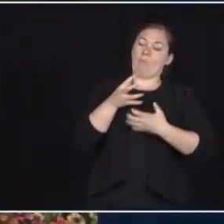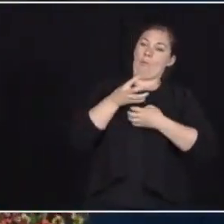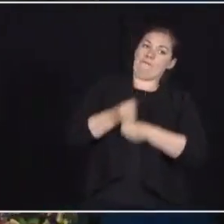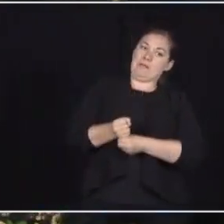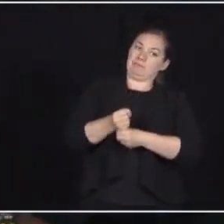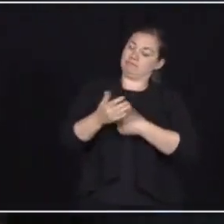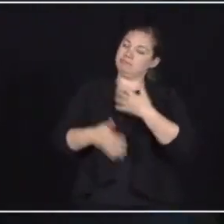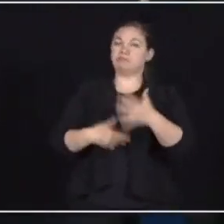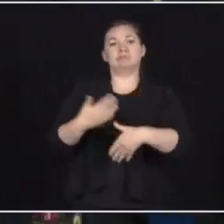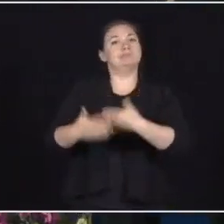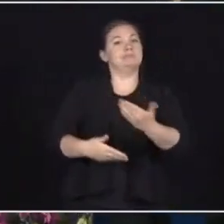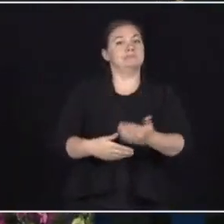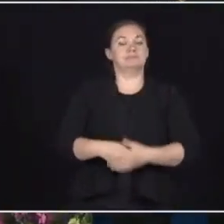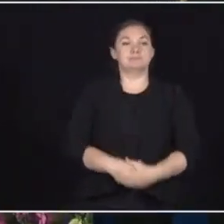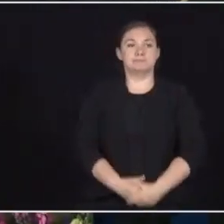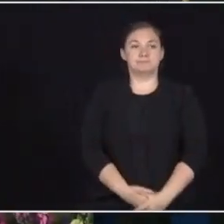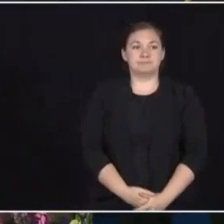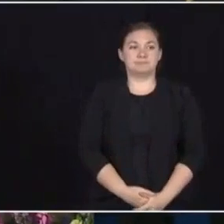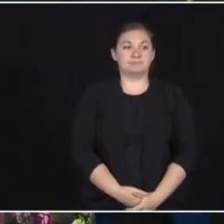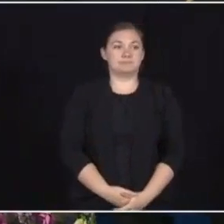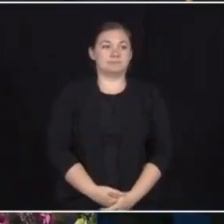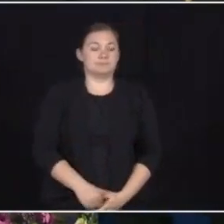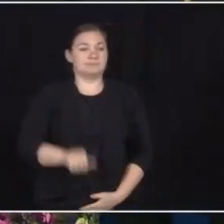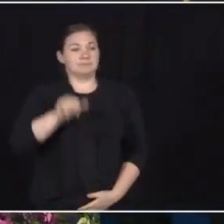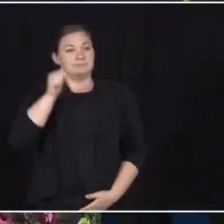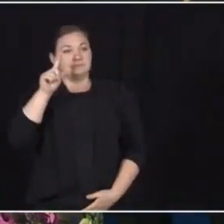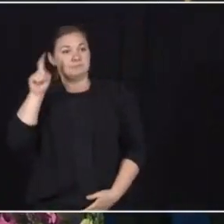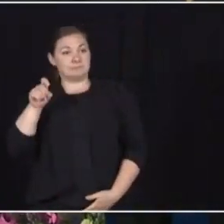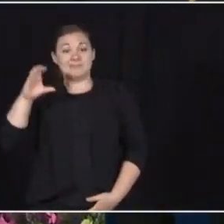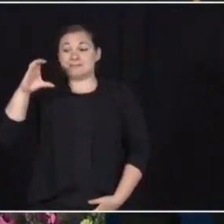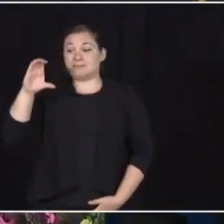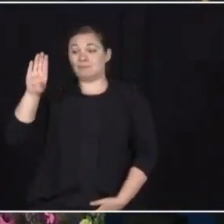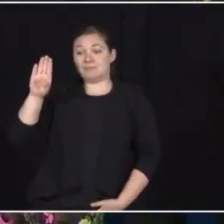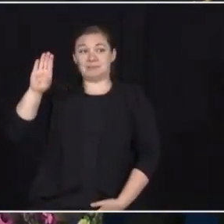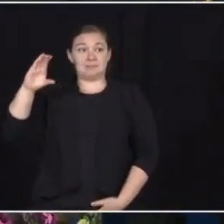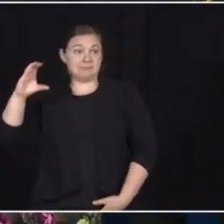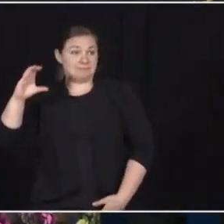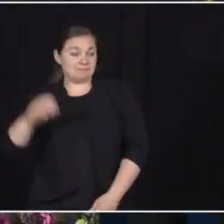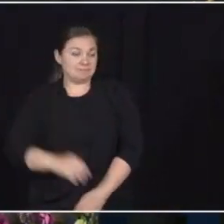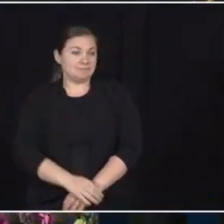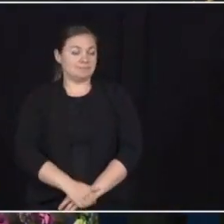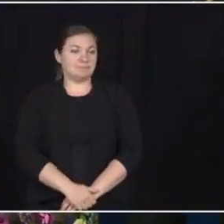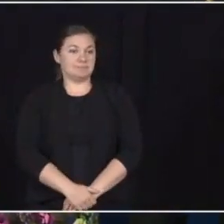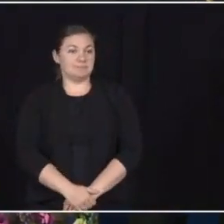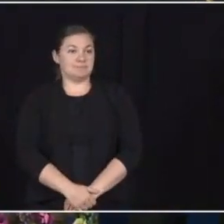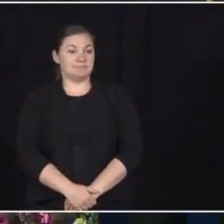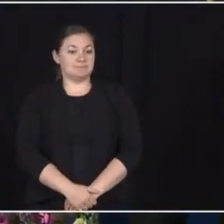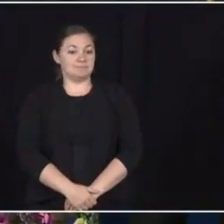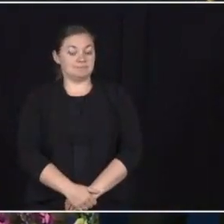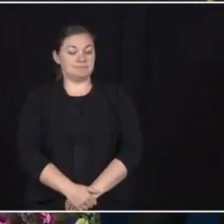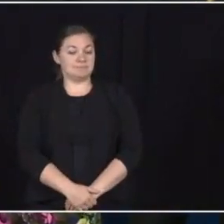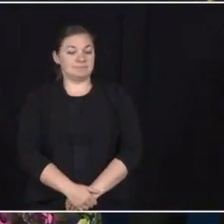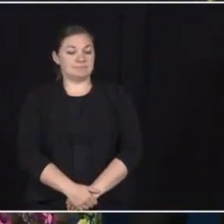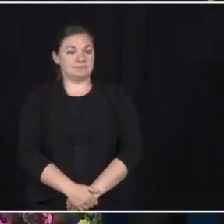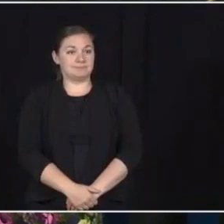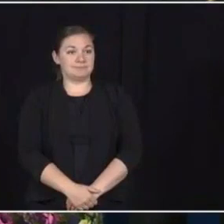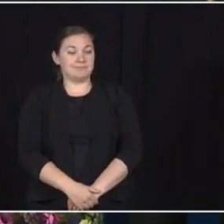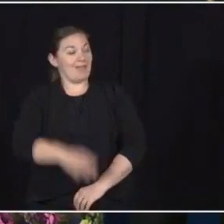But there will have to be . I'm looking forward with my colleagues as you start looking towards her. That is our biggest challenge right now.